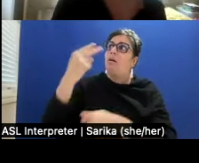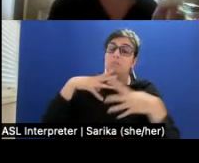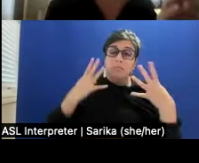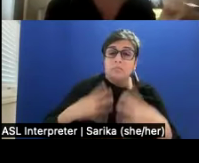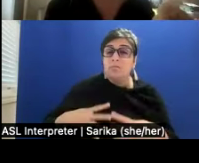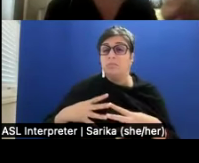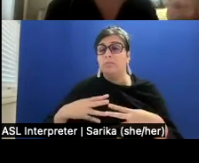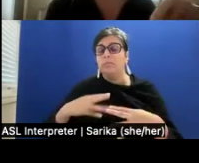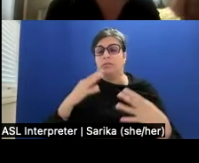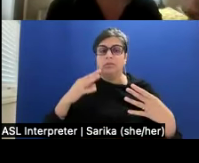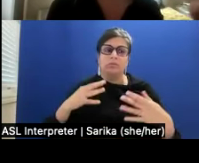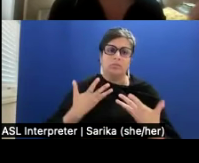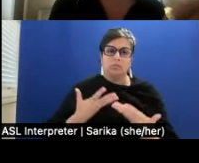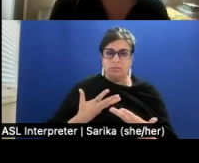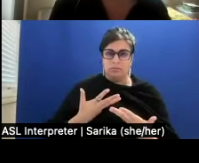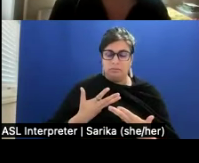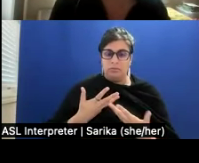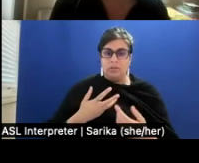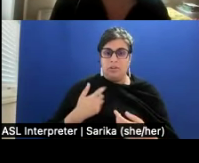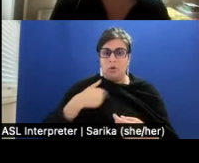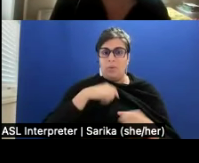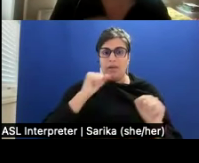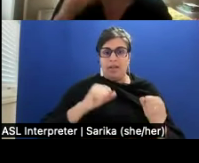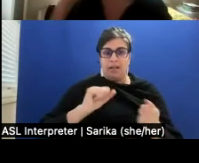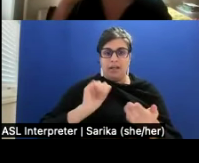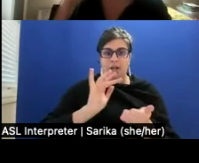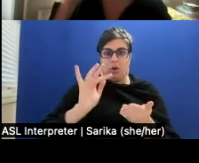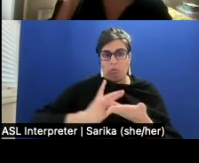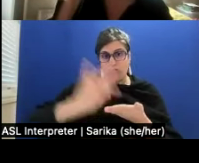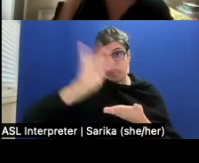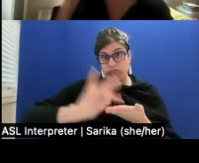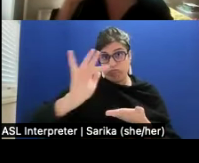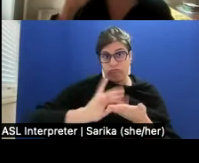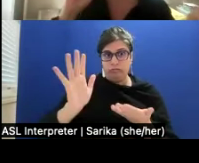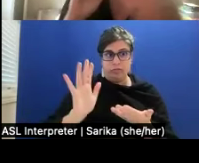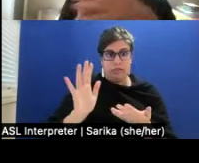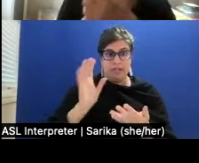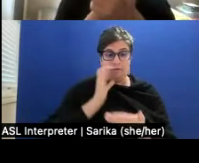And I just wanted to say, we can scroll through some of these photographs to get towards the end.